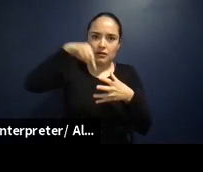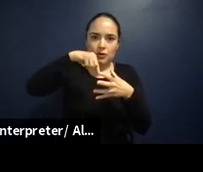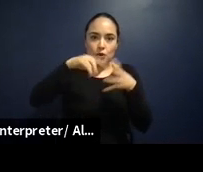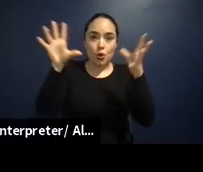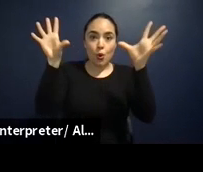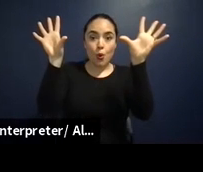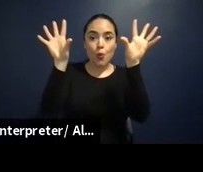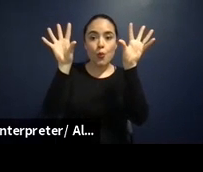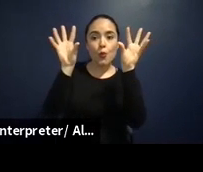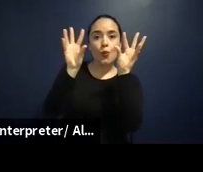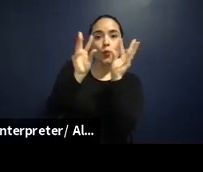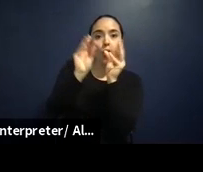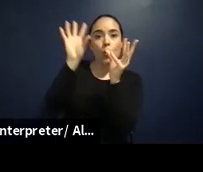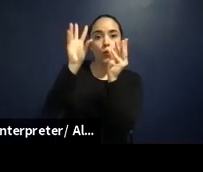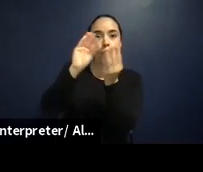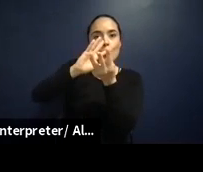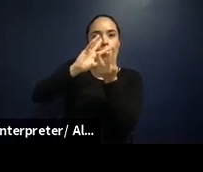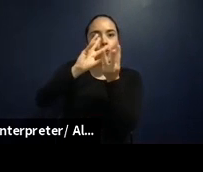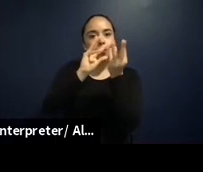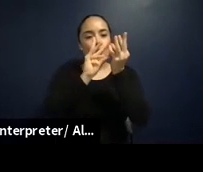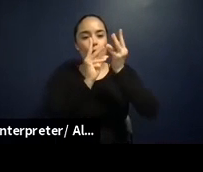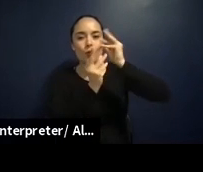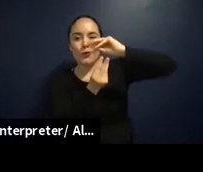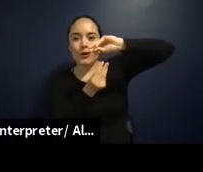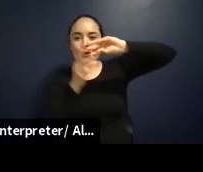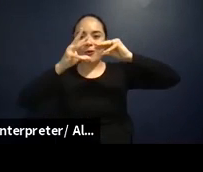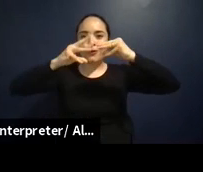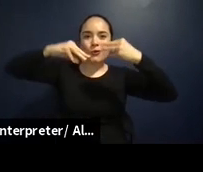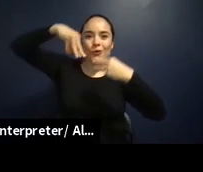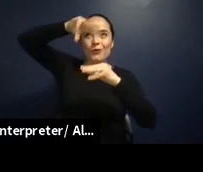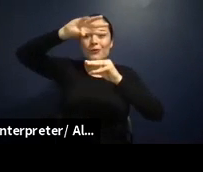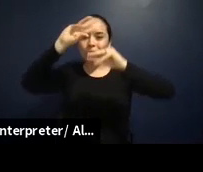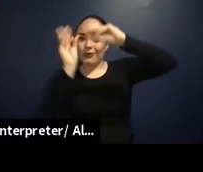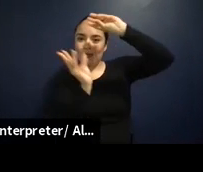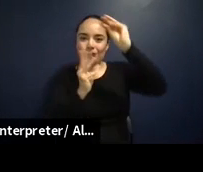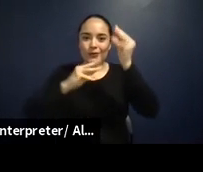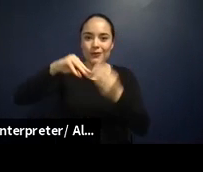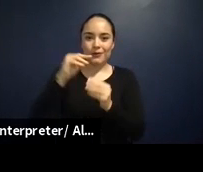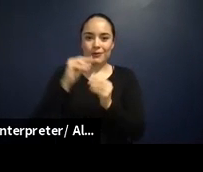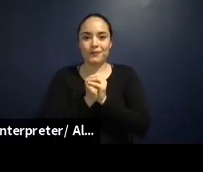Yeah, so the pāhoehoe, and then there's aʻā, which are two types of lavas that form in Hawaii,